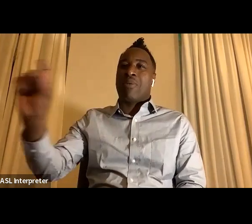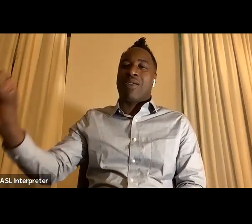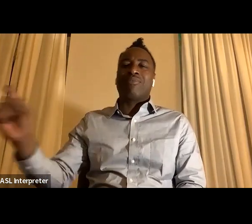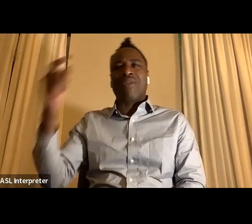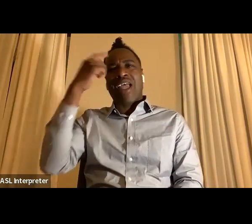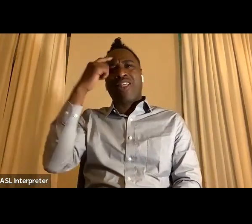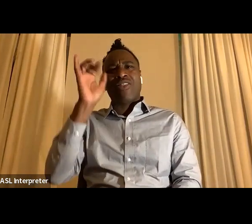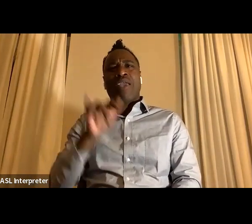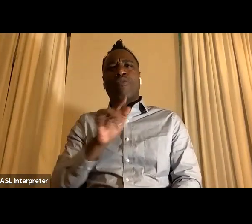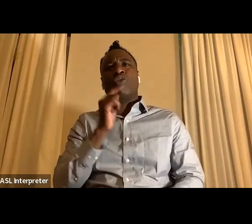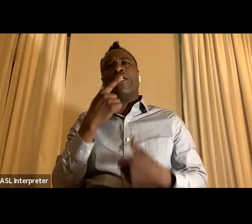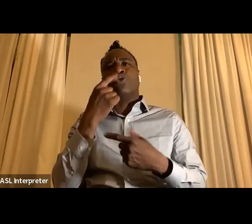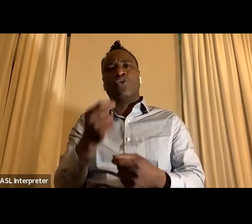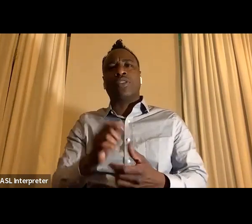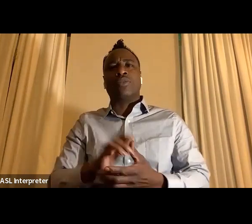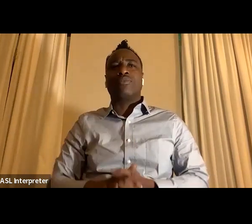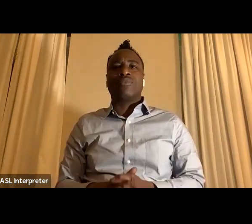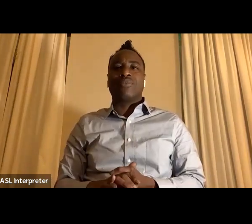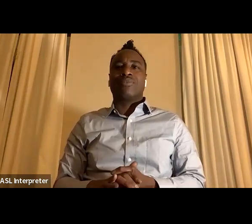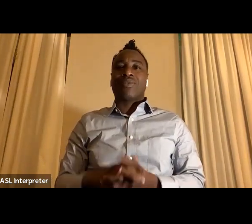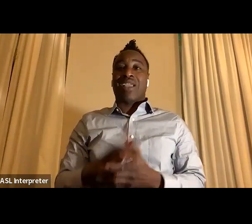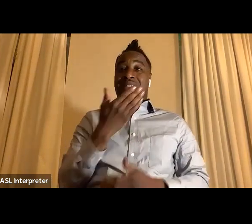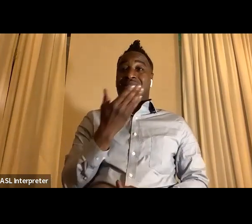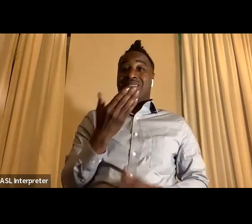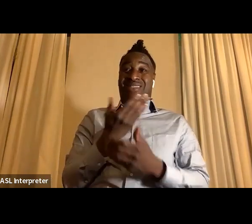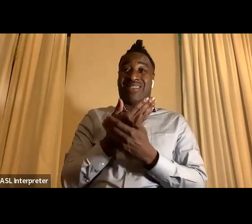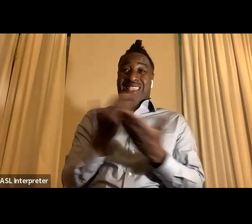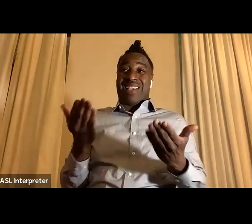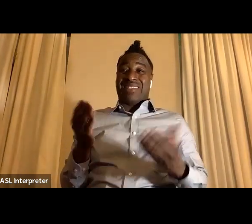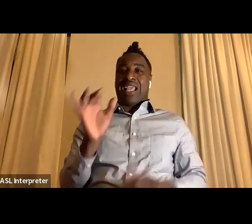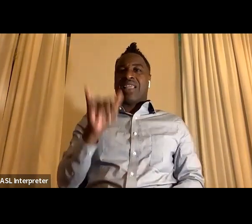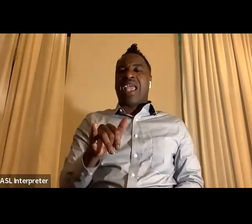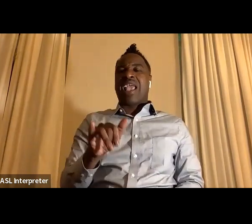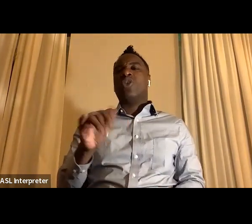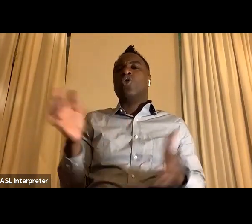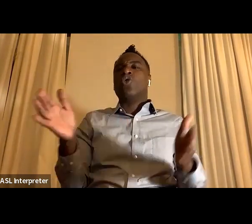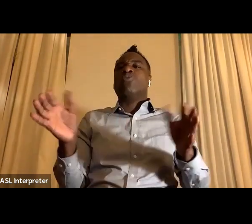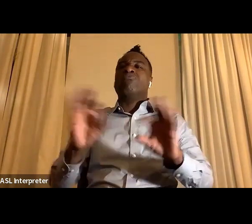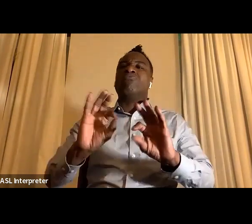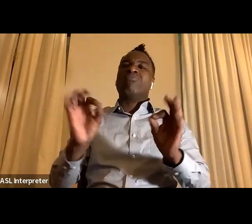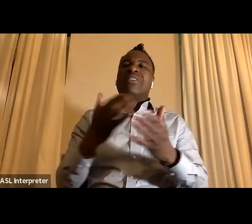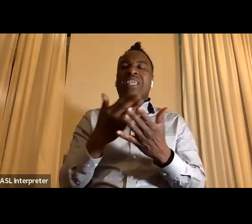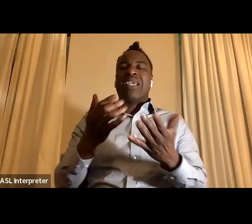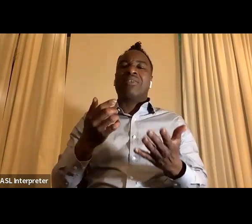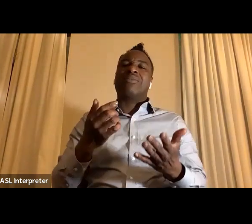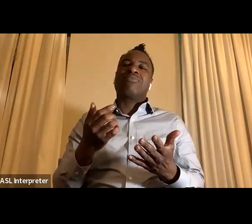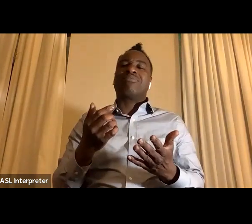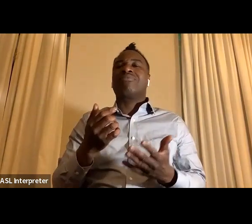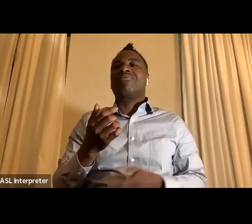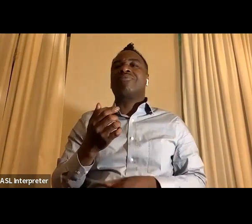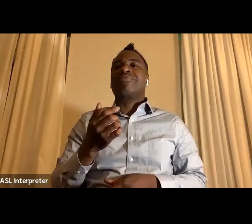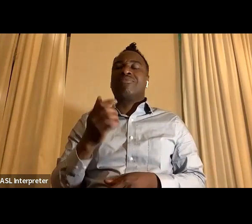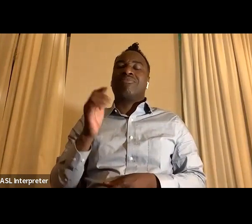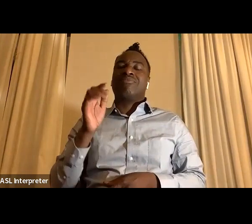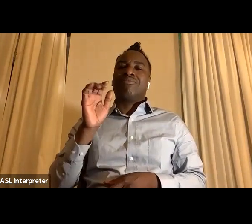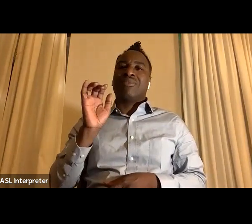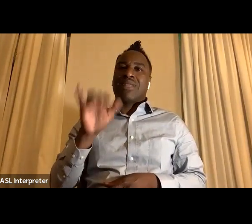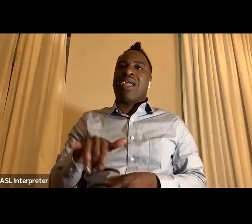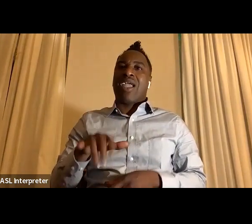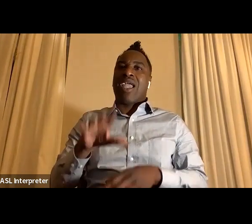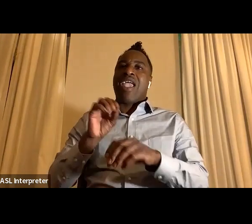So things like that, I take like little things and I look them in my work. I feel like it influences me like that. And it also just makes me think of like